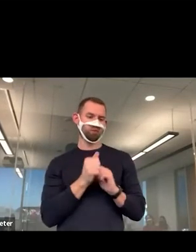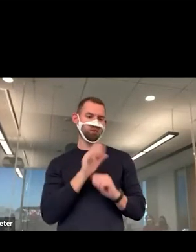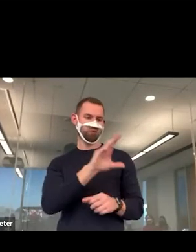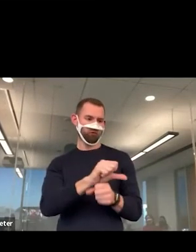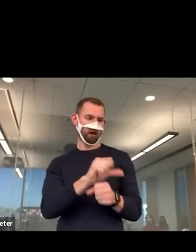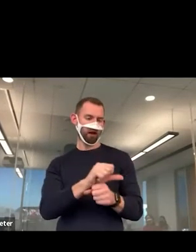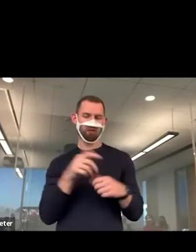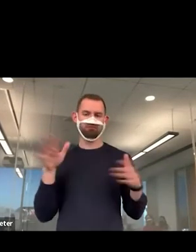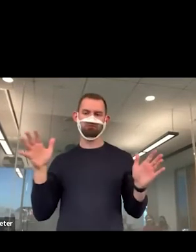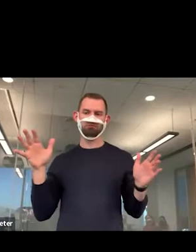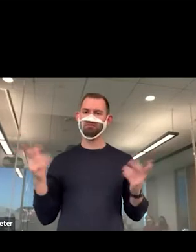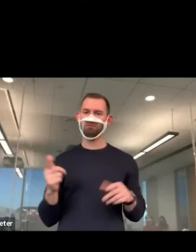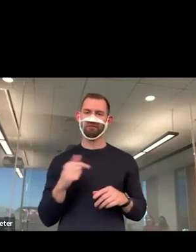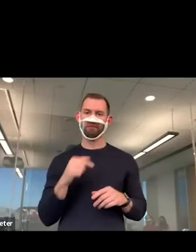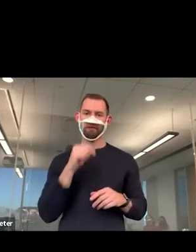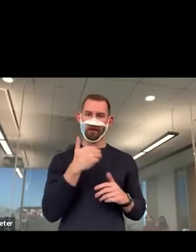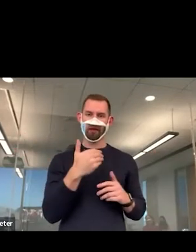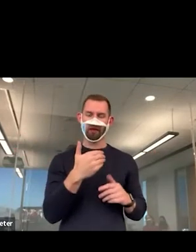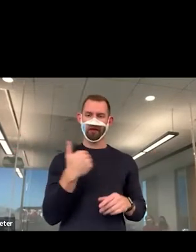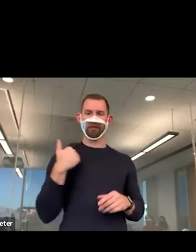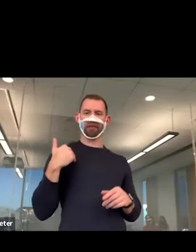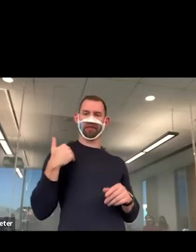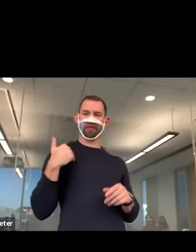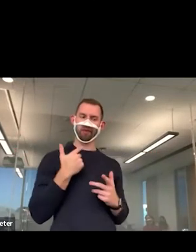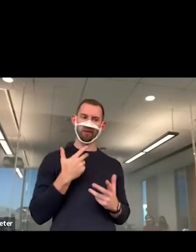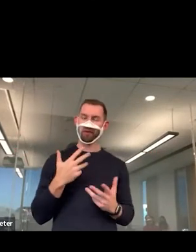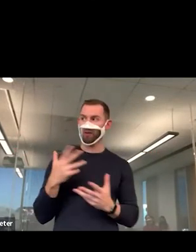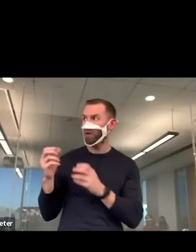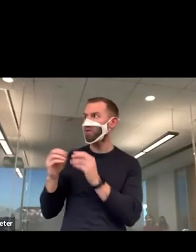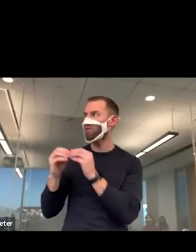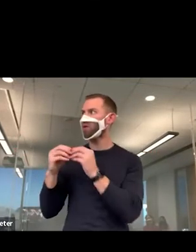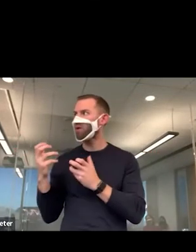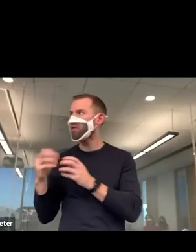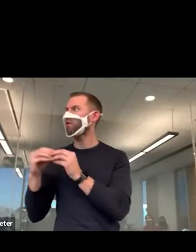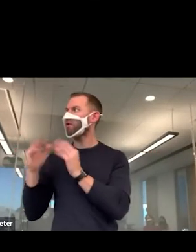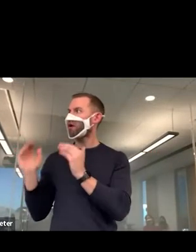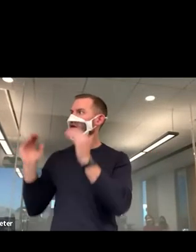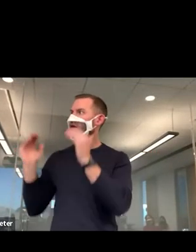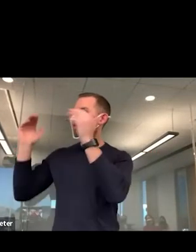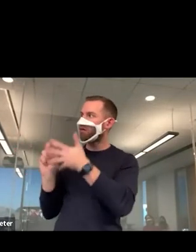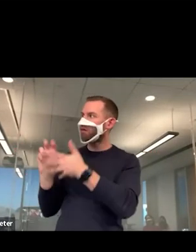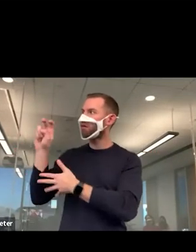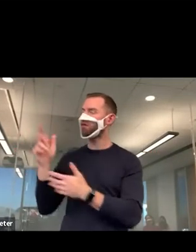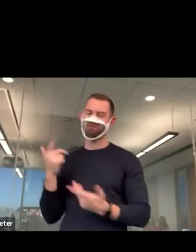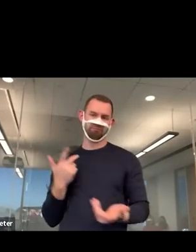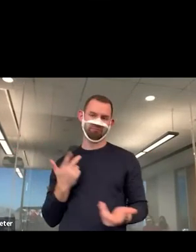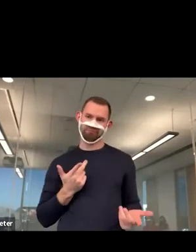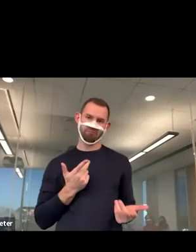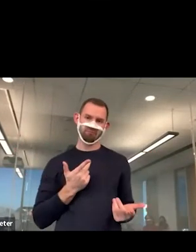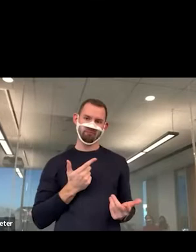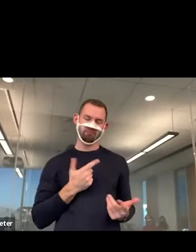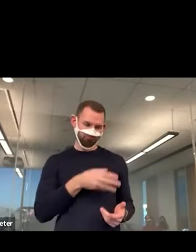us about you know wanting more or wanting um to advance in any way so after the food and